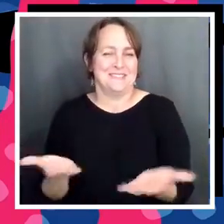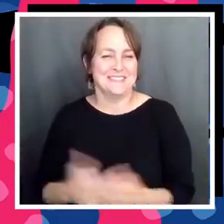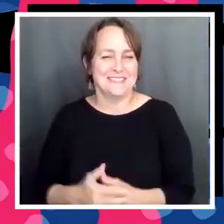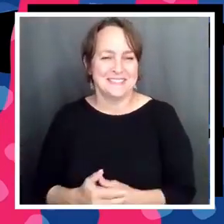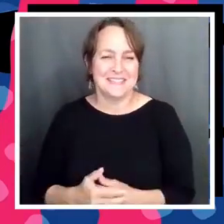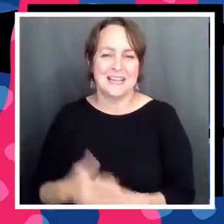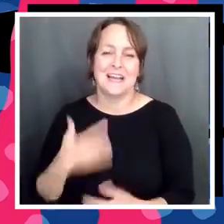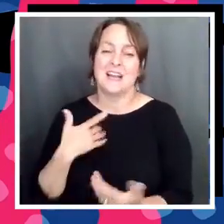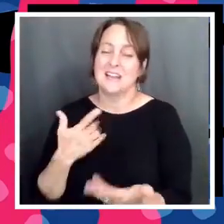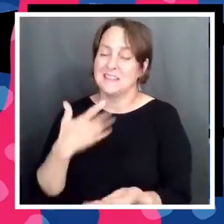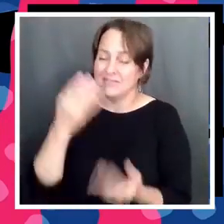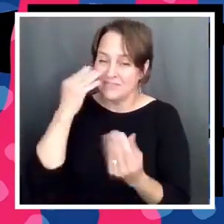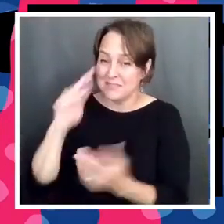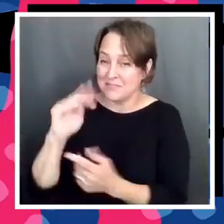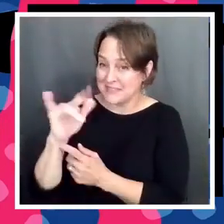ACROSS THE COUNTRY.